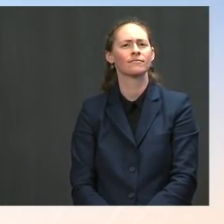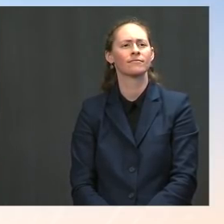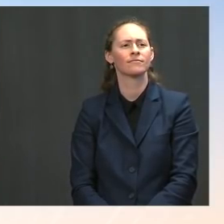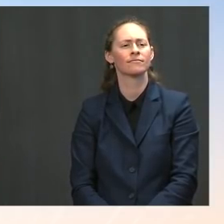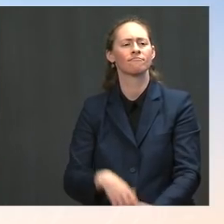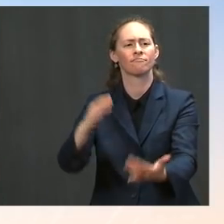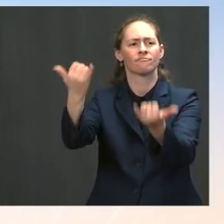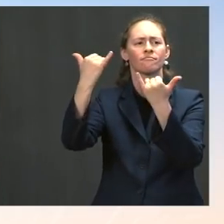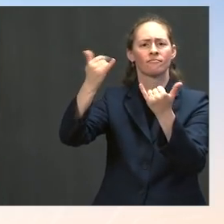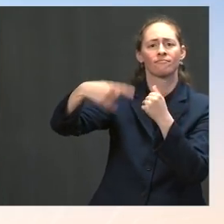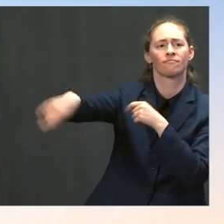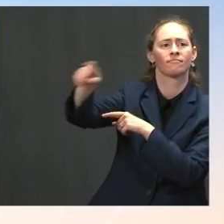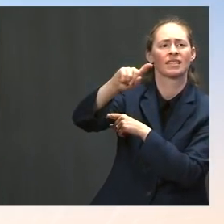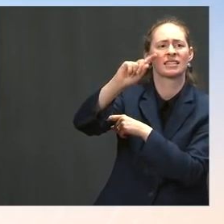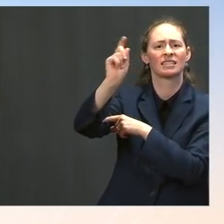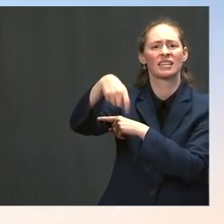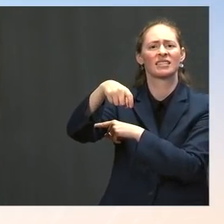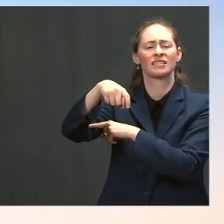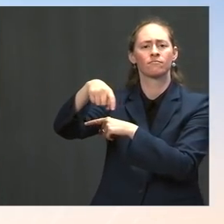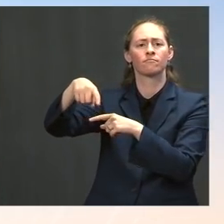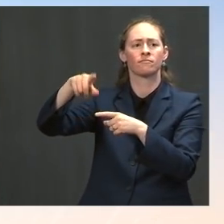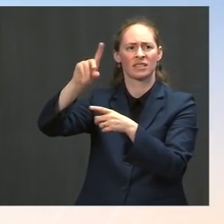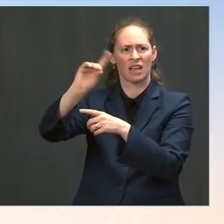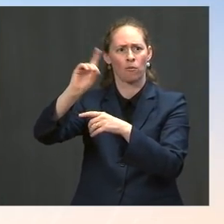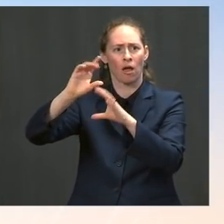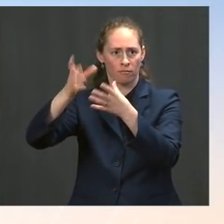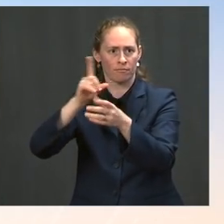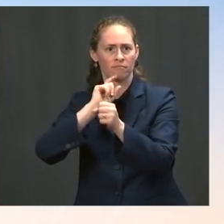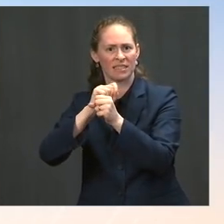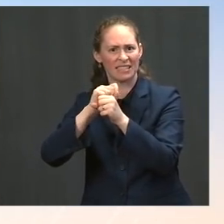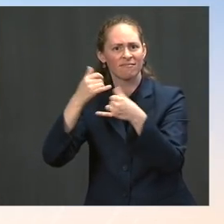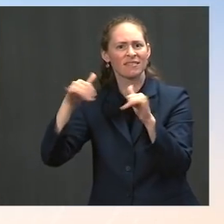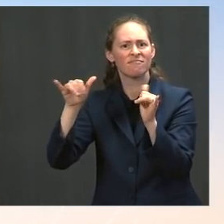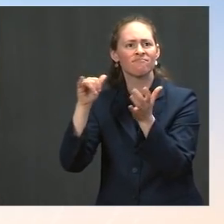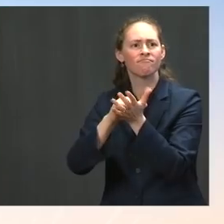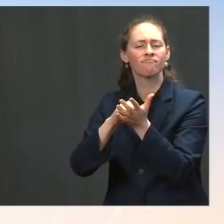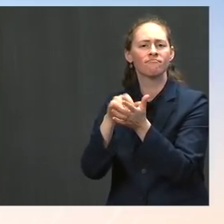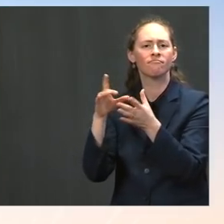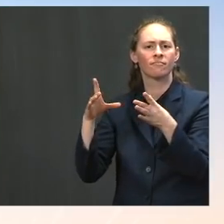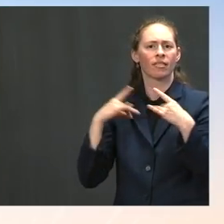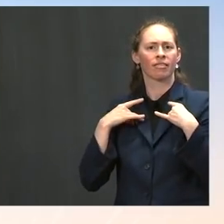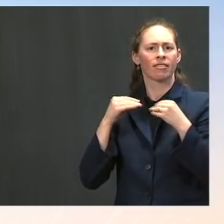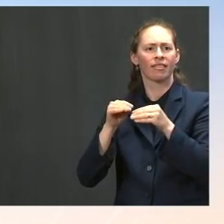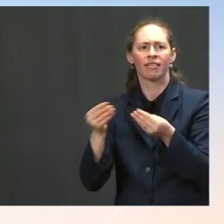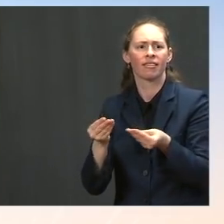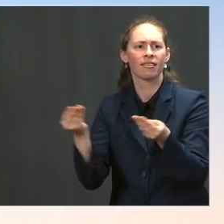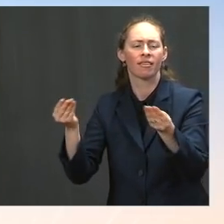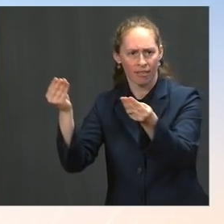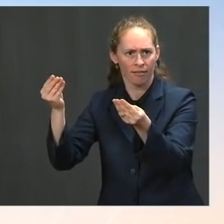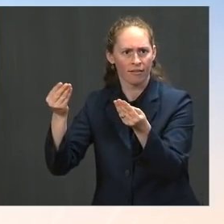now claim to have a breakthrough case. Is there any concern that this trip that was intended to advocate for voting rights